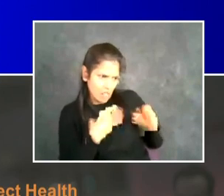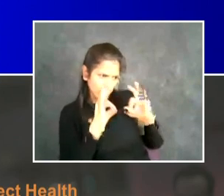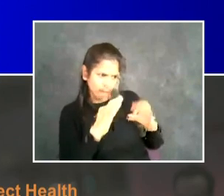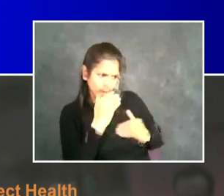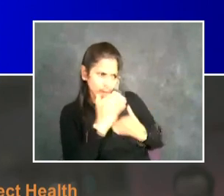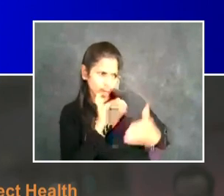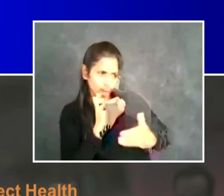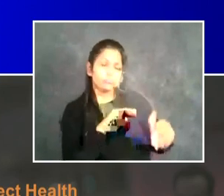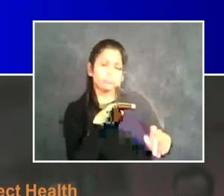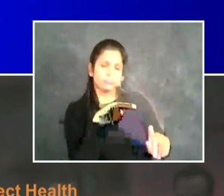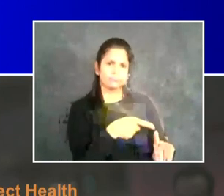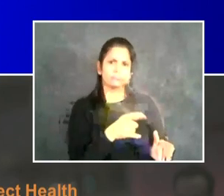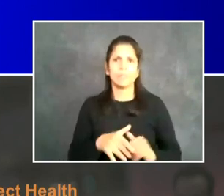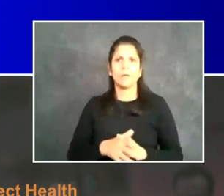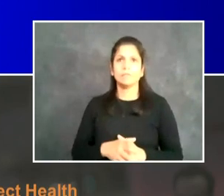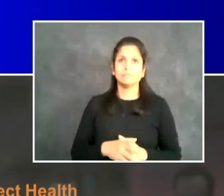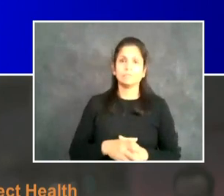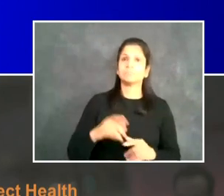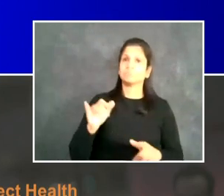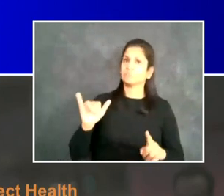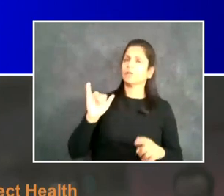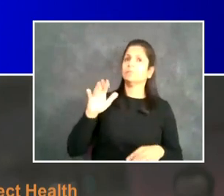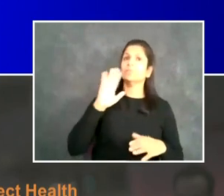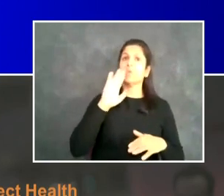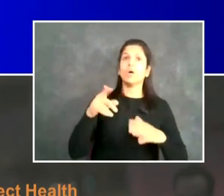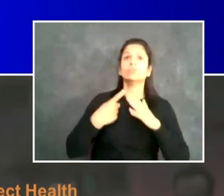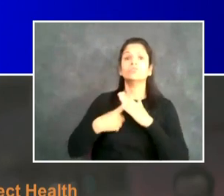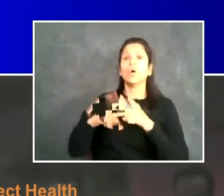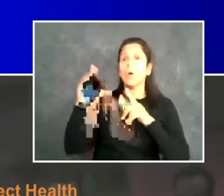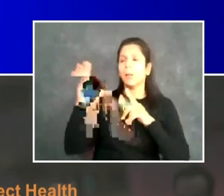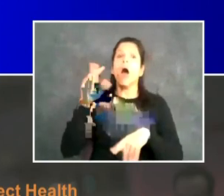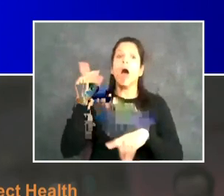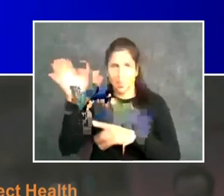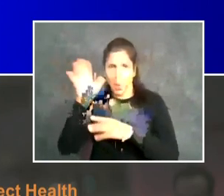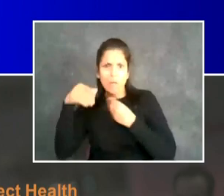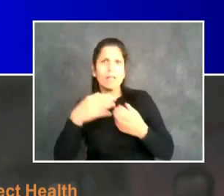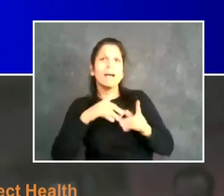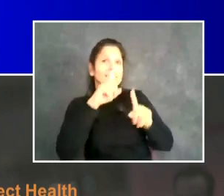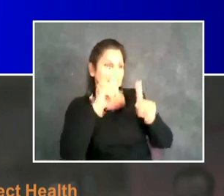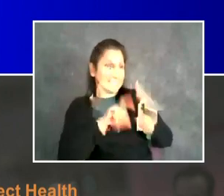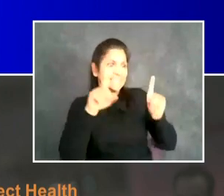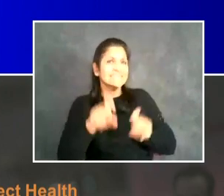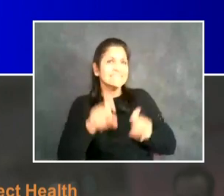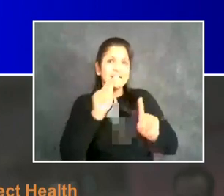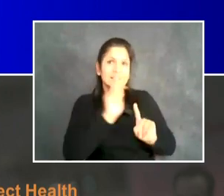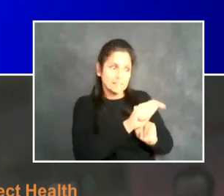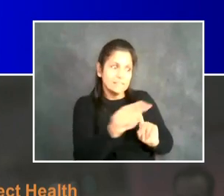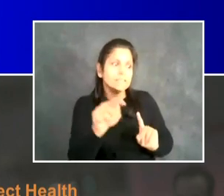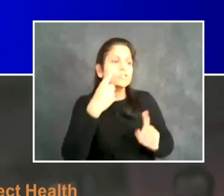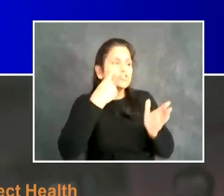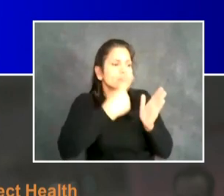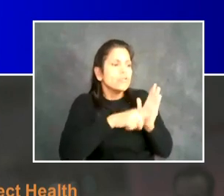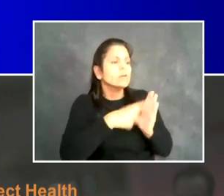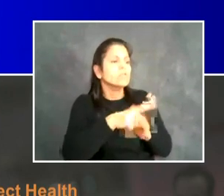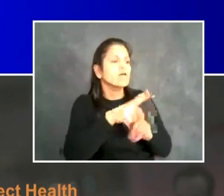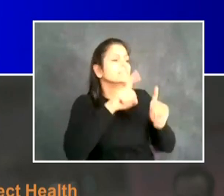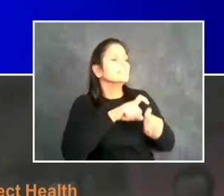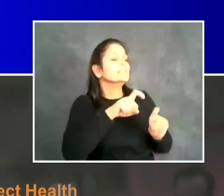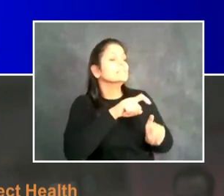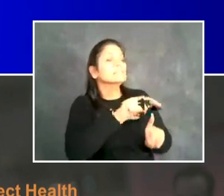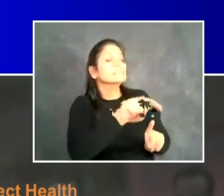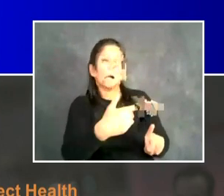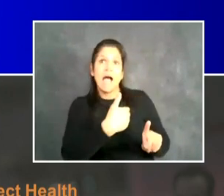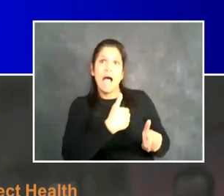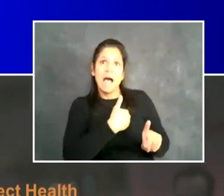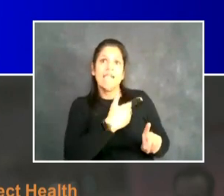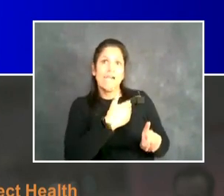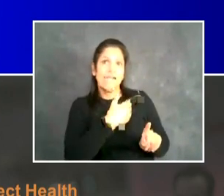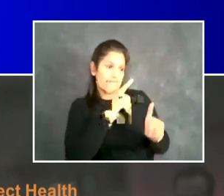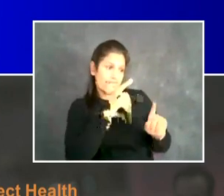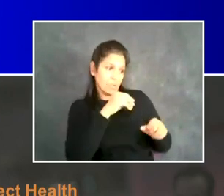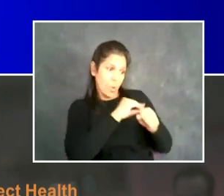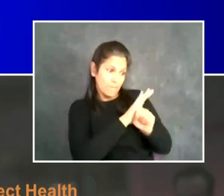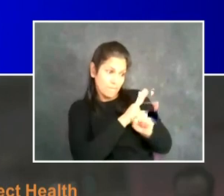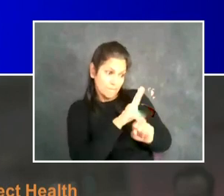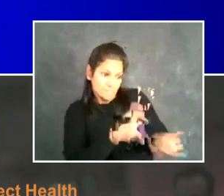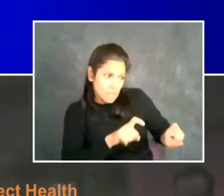BEGIN A PROGRAM OF TESTING OF